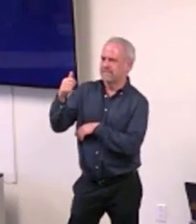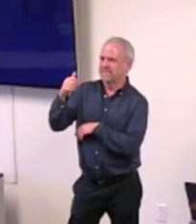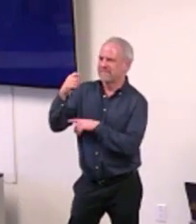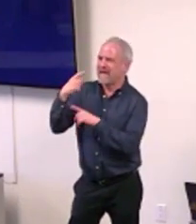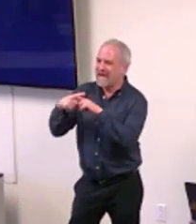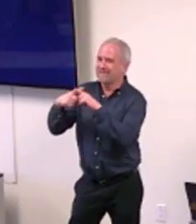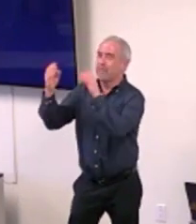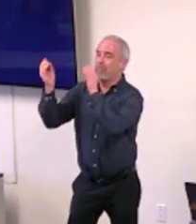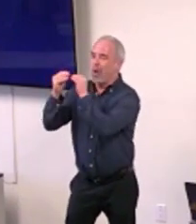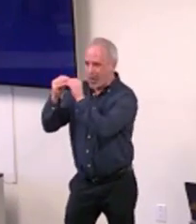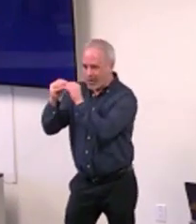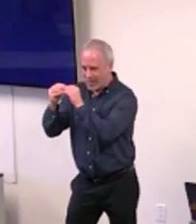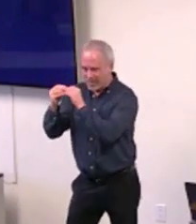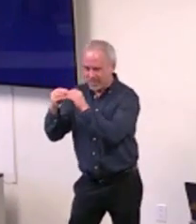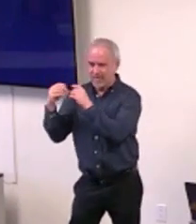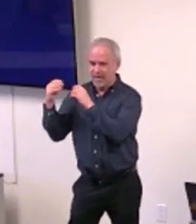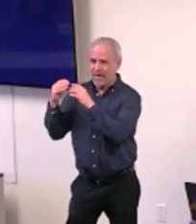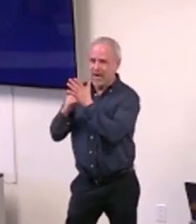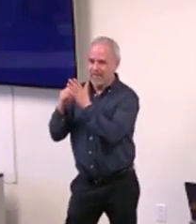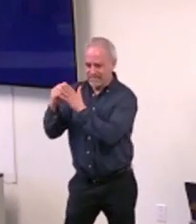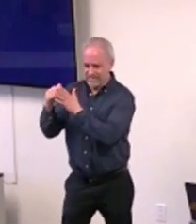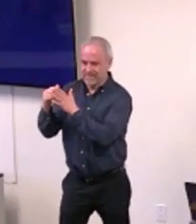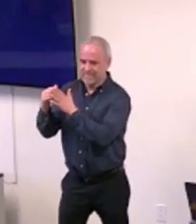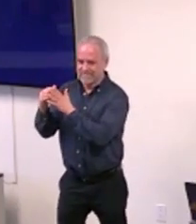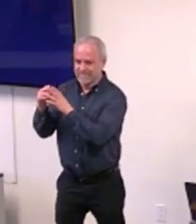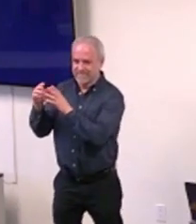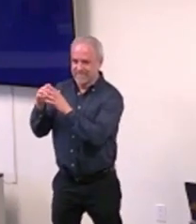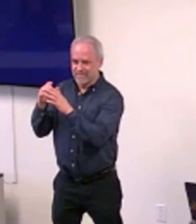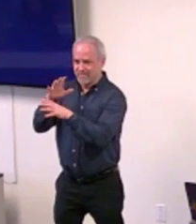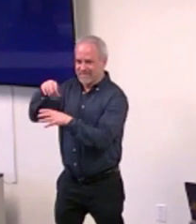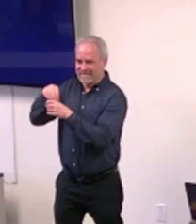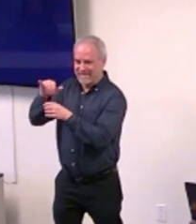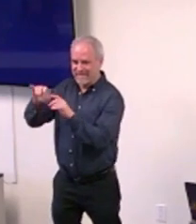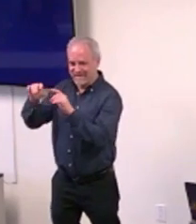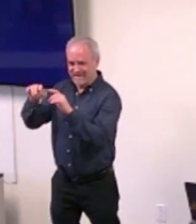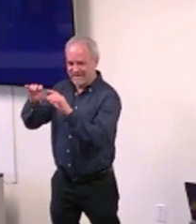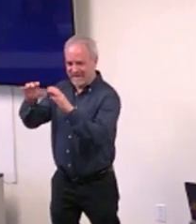Than if you were a black enslaved person. This is our government, right?